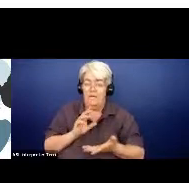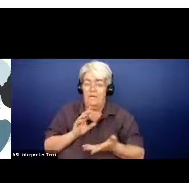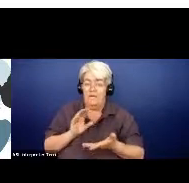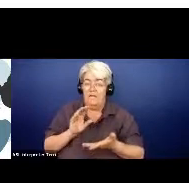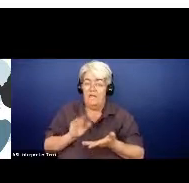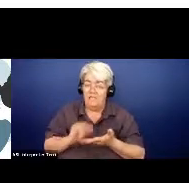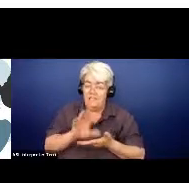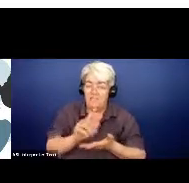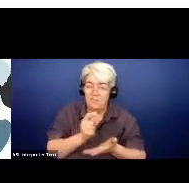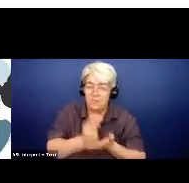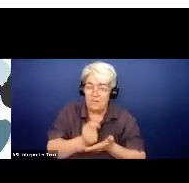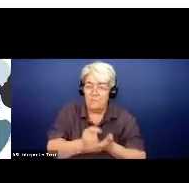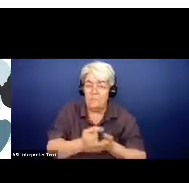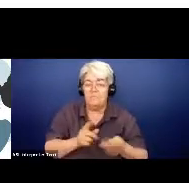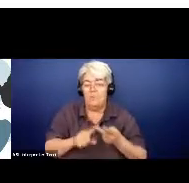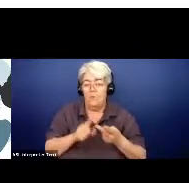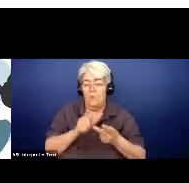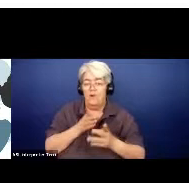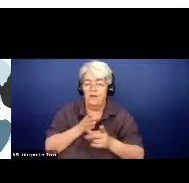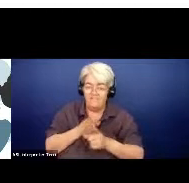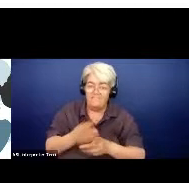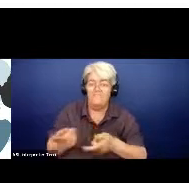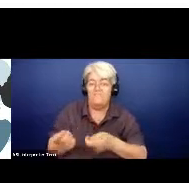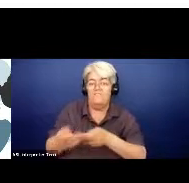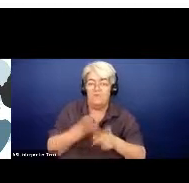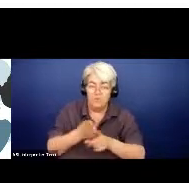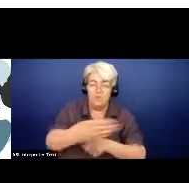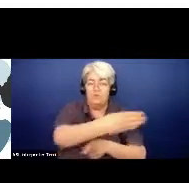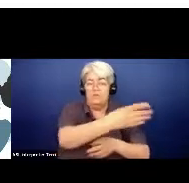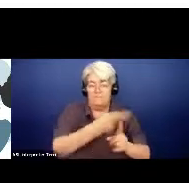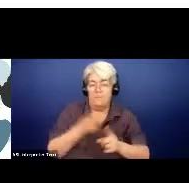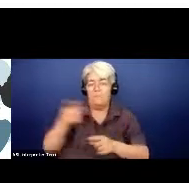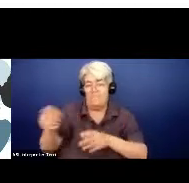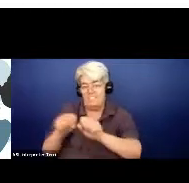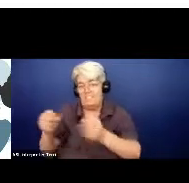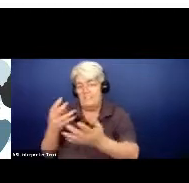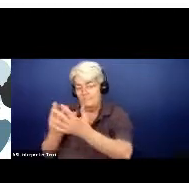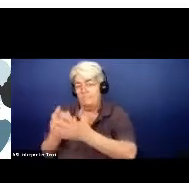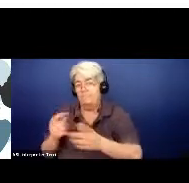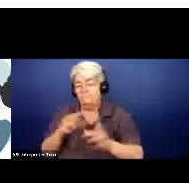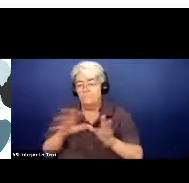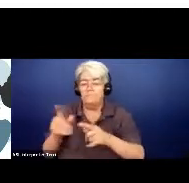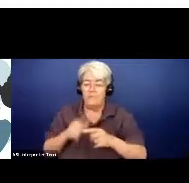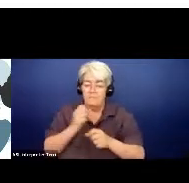and reflection and diversion from the system and also to make sure that there's timely